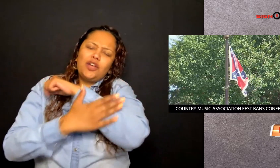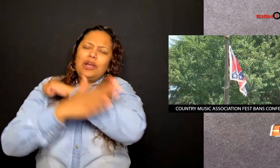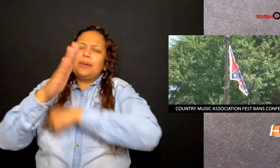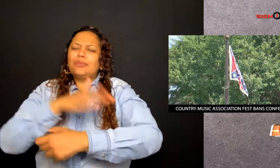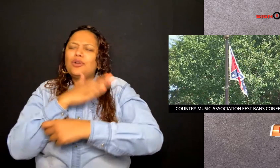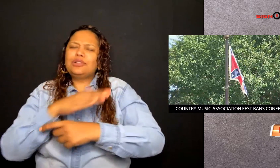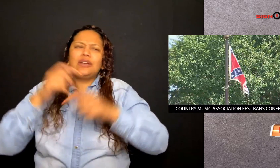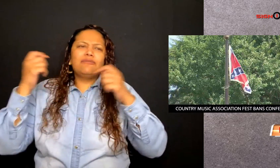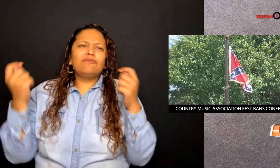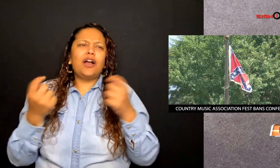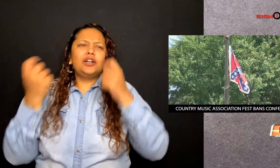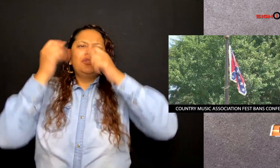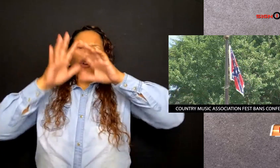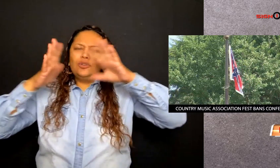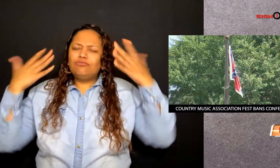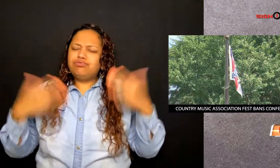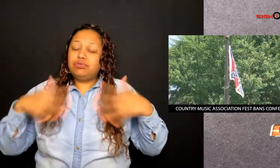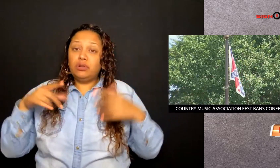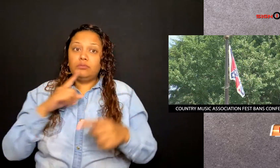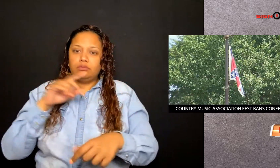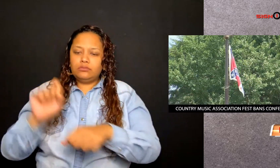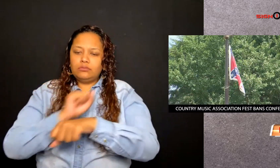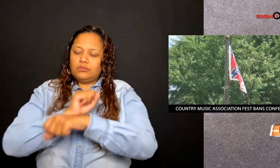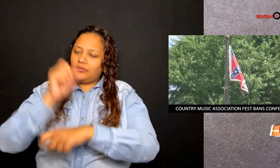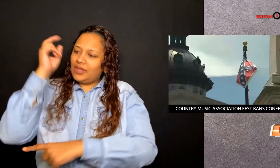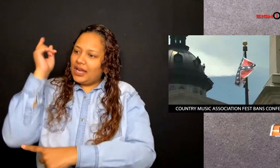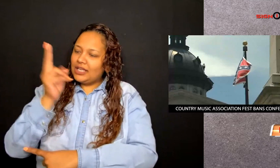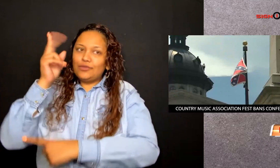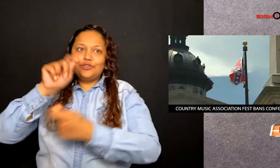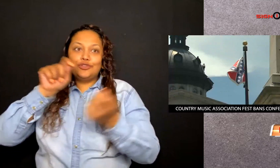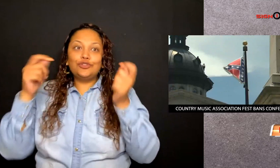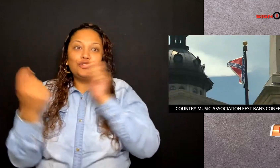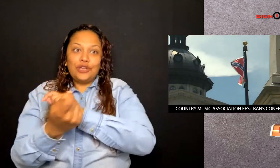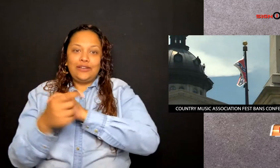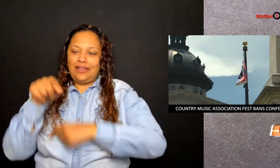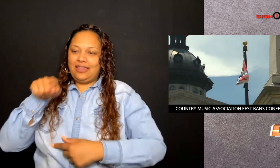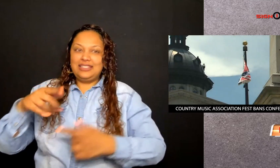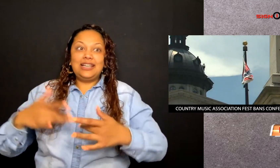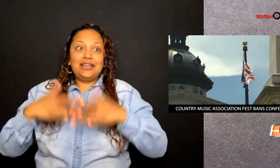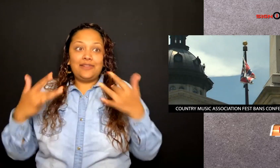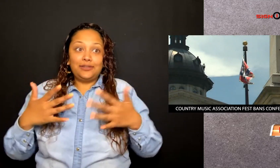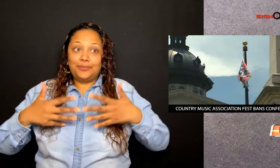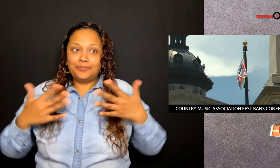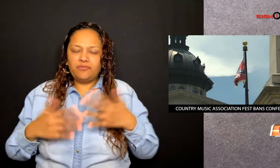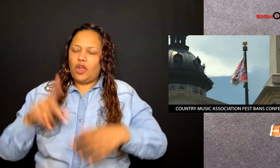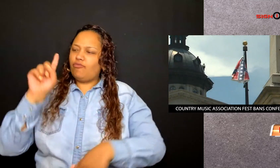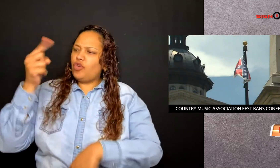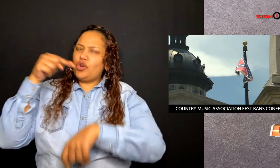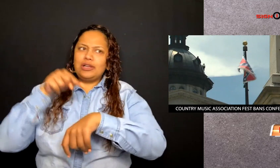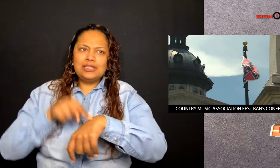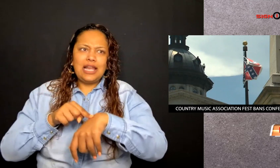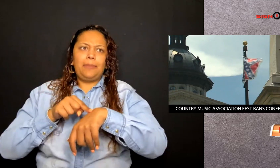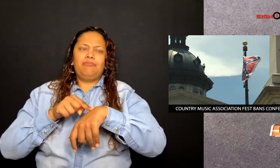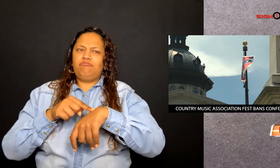the country music Association Festival one of the world's biggest country music festivals